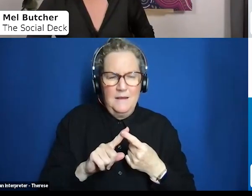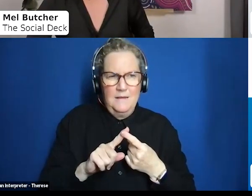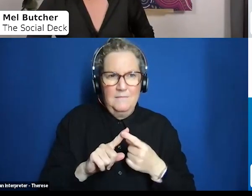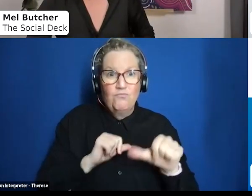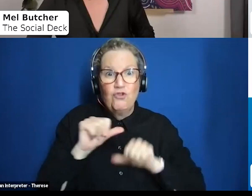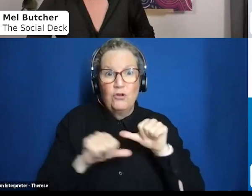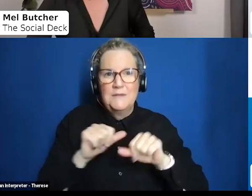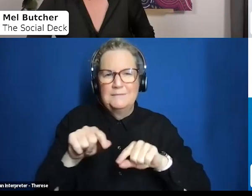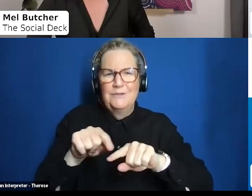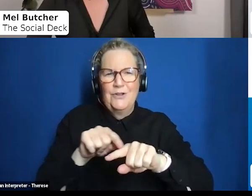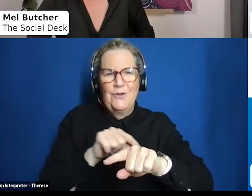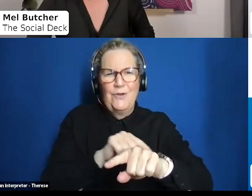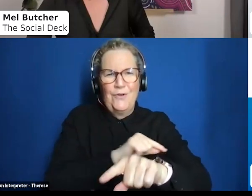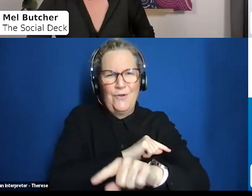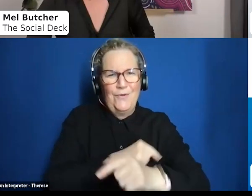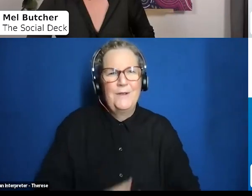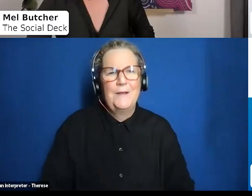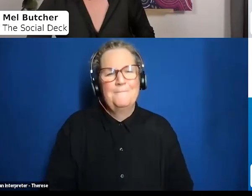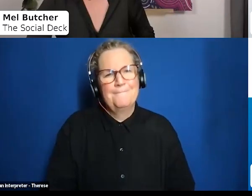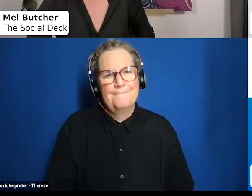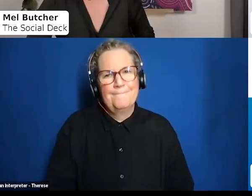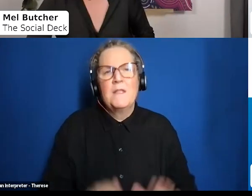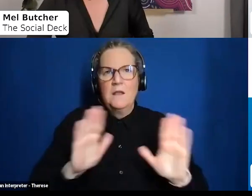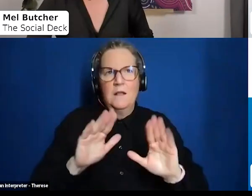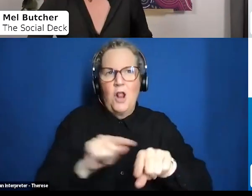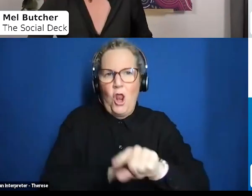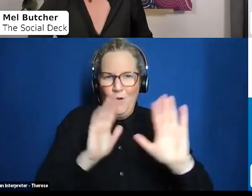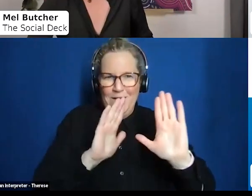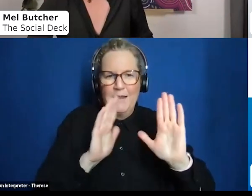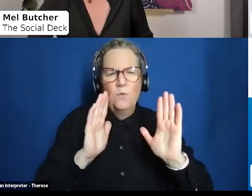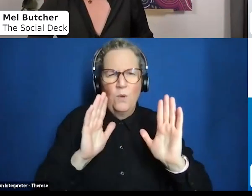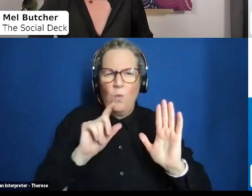Sorry slow not probably the word, a considered process in terms of making